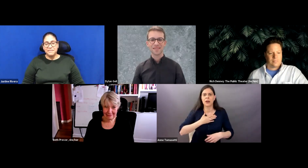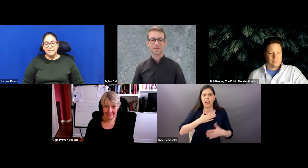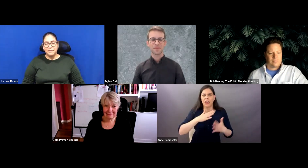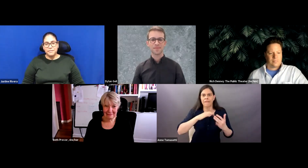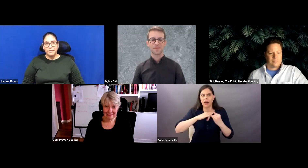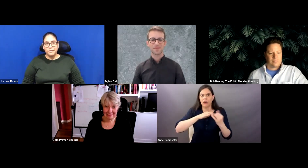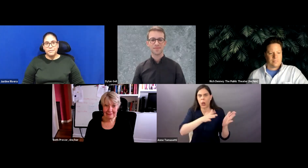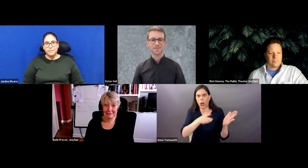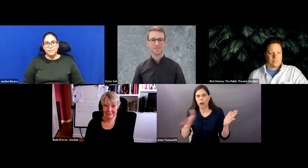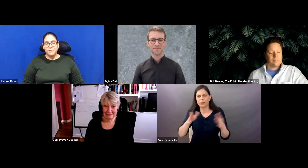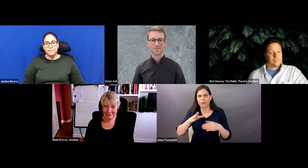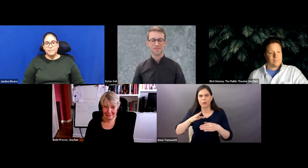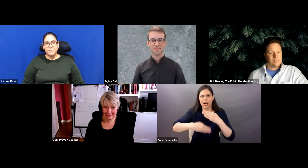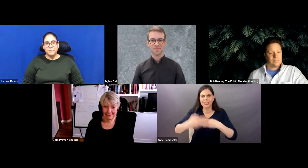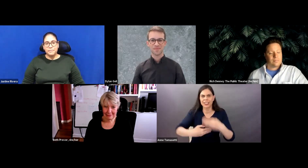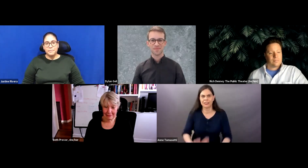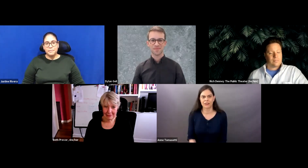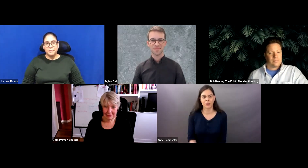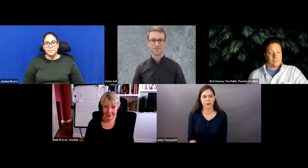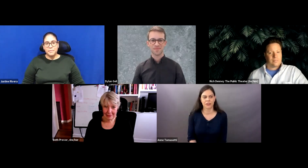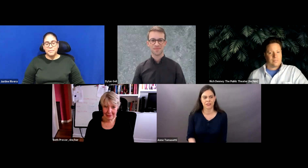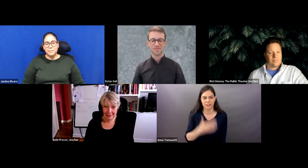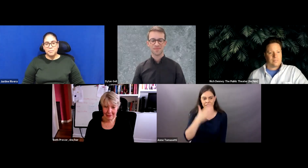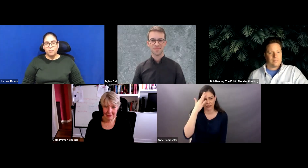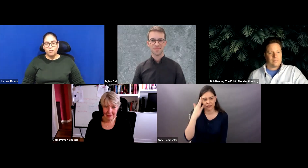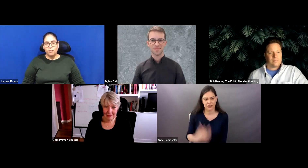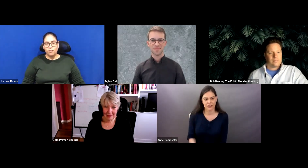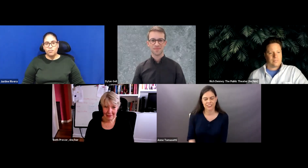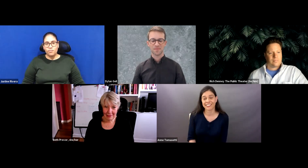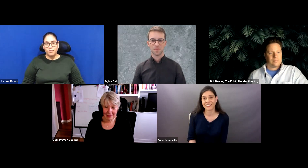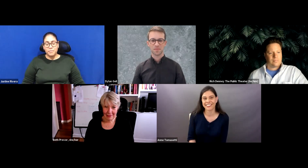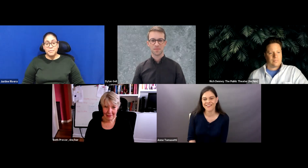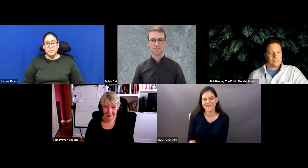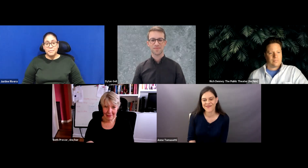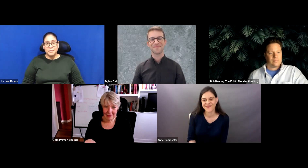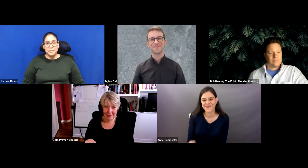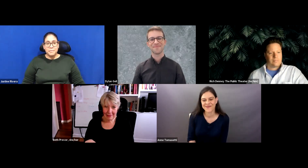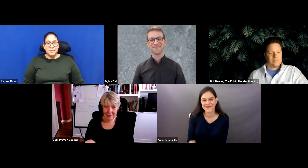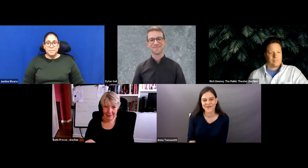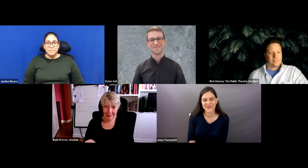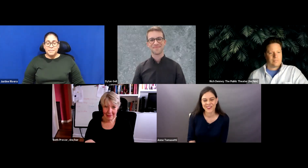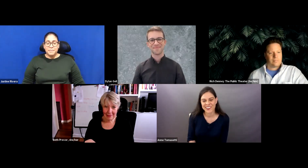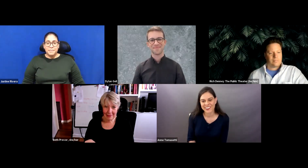everything. So that was sort of the process afterwards, when we finally did get the actors to record all of their pieces.